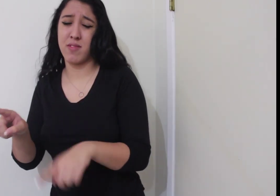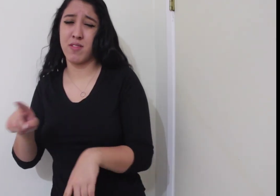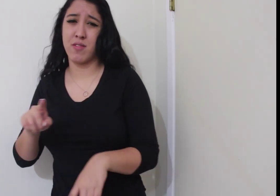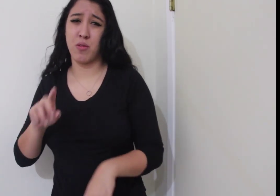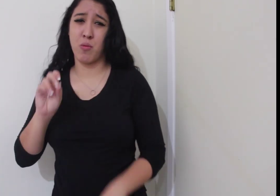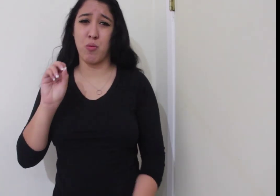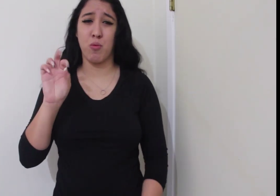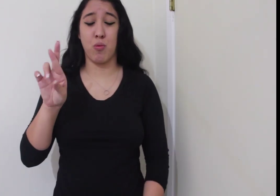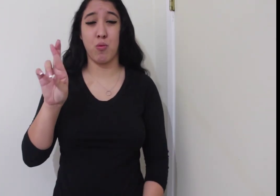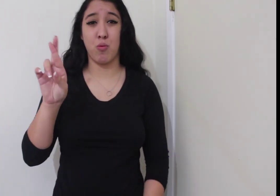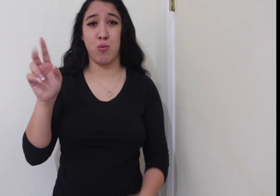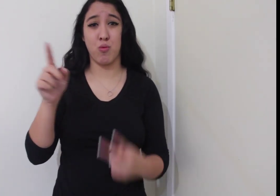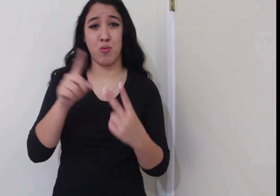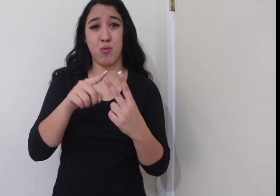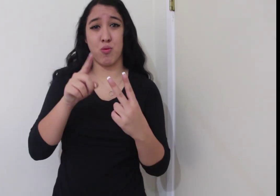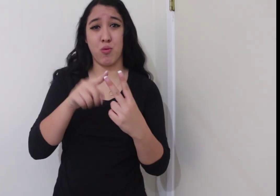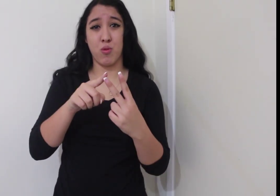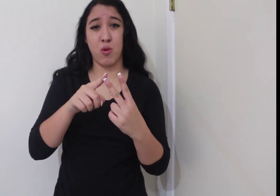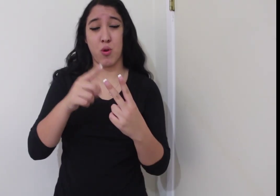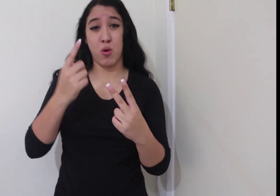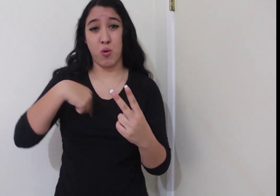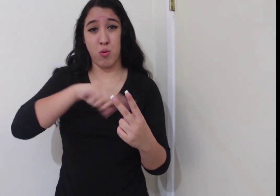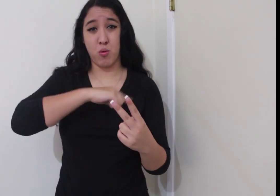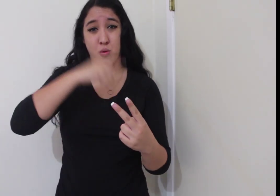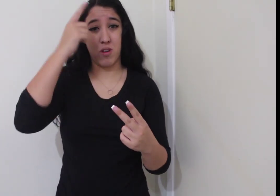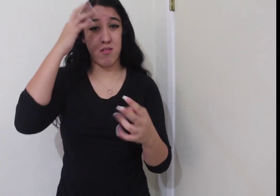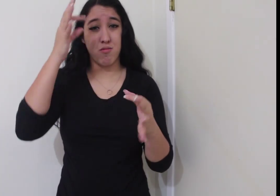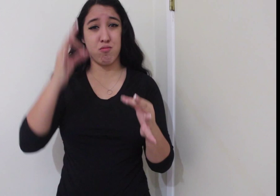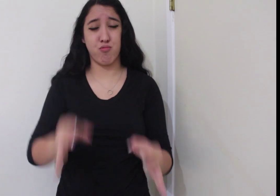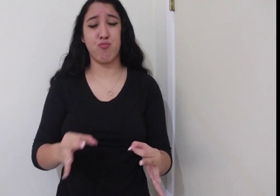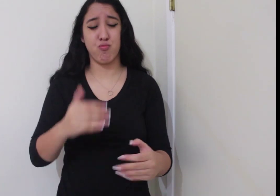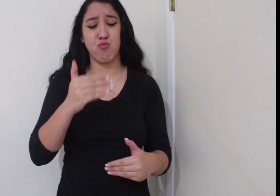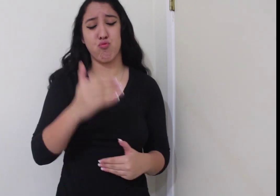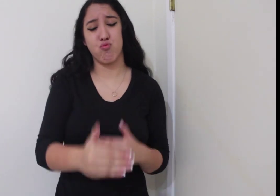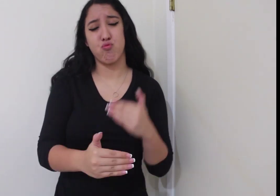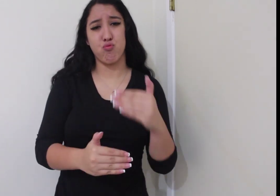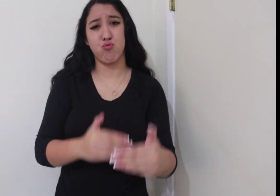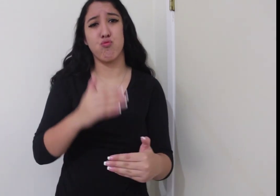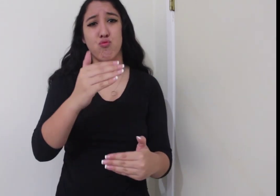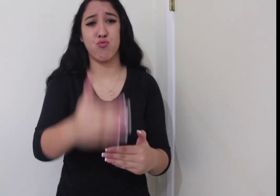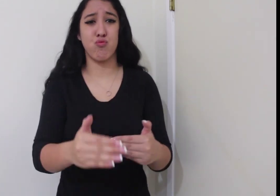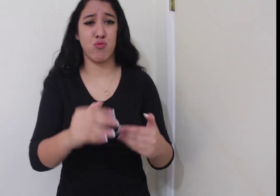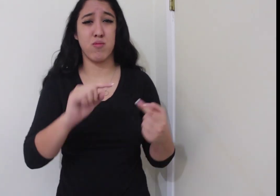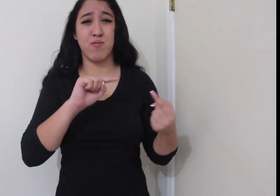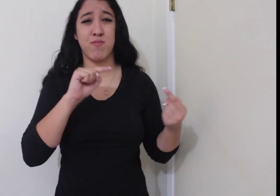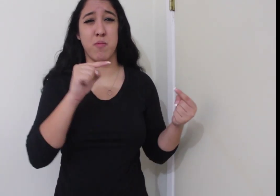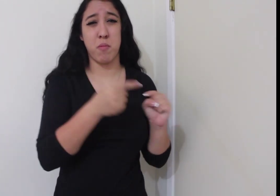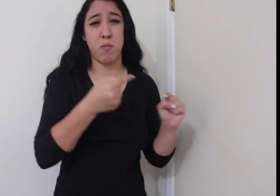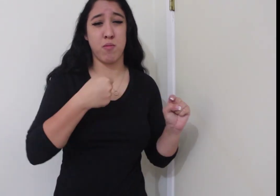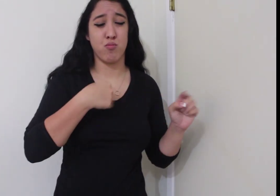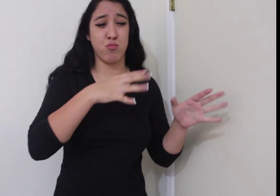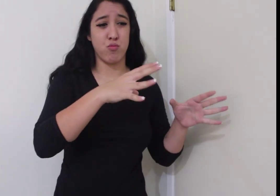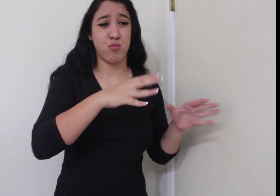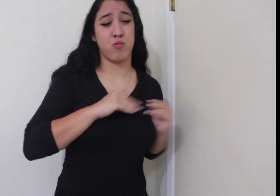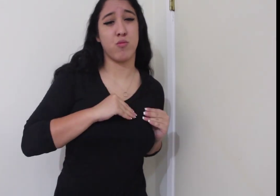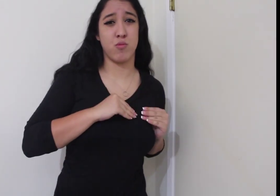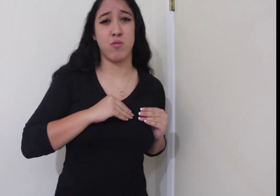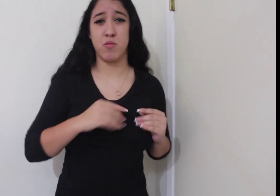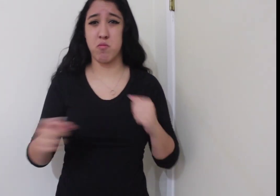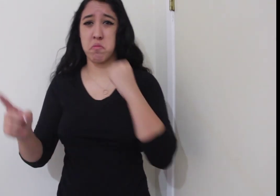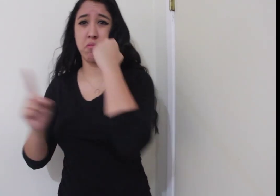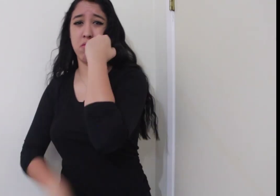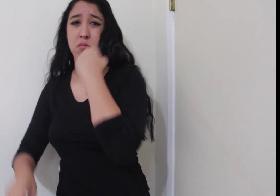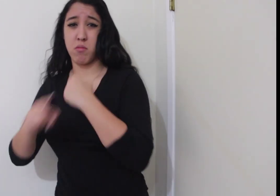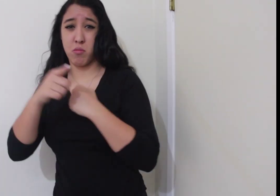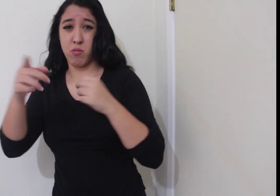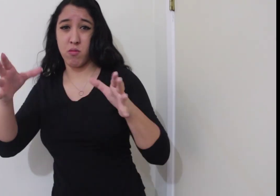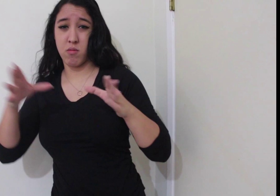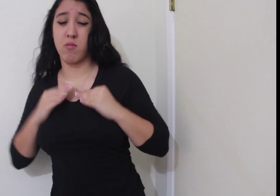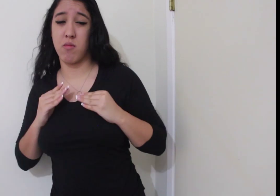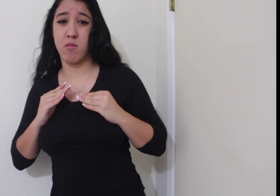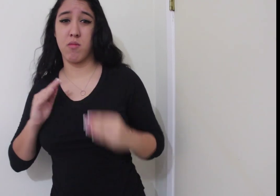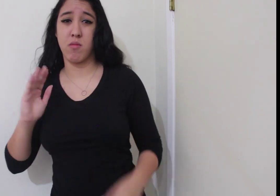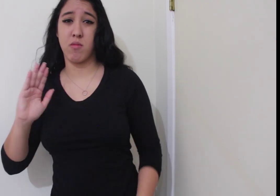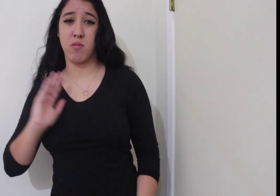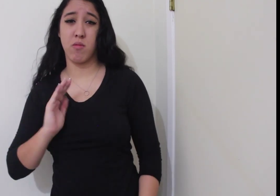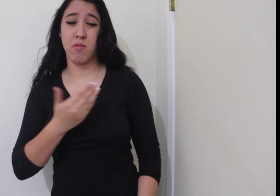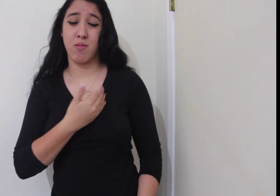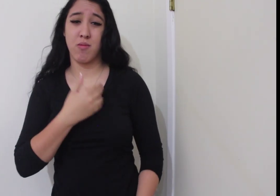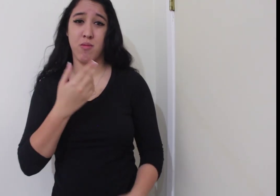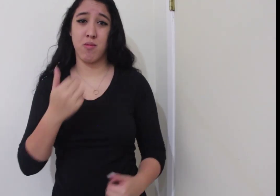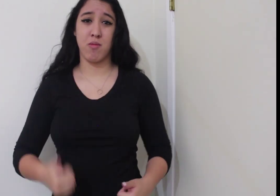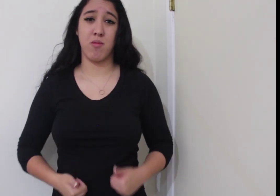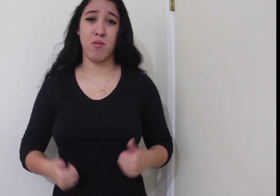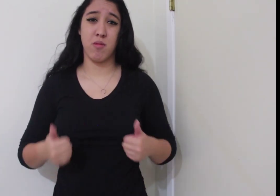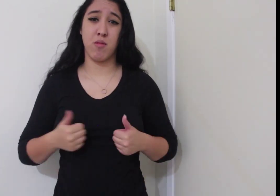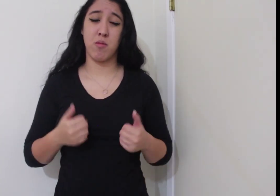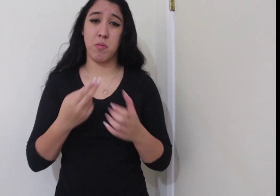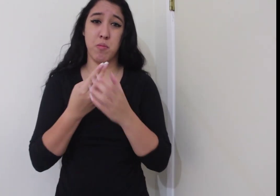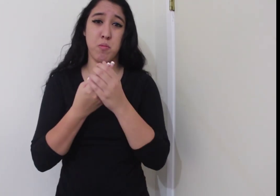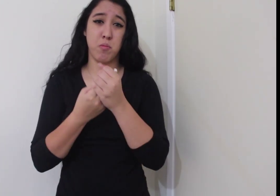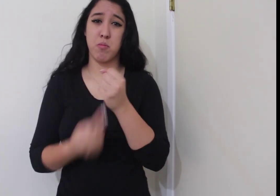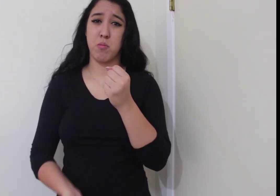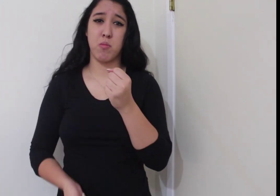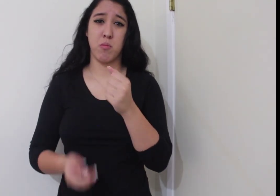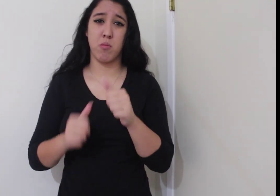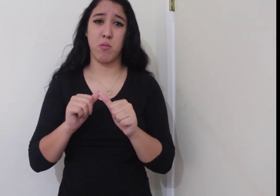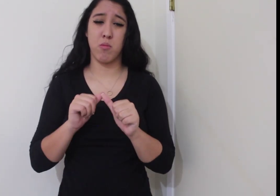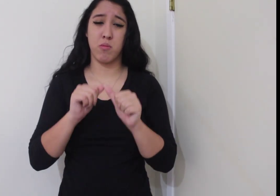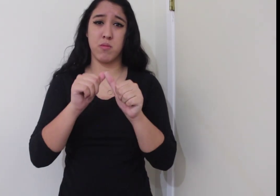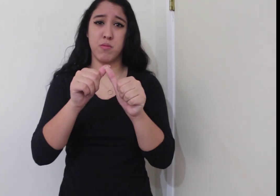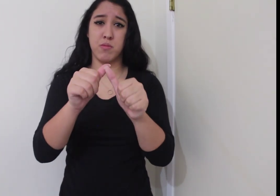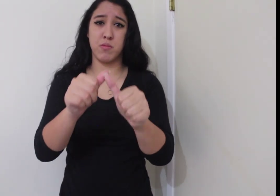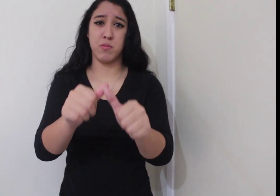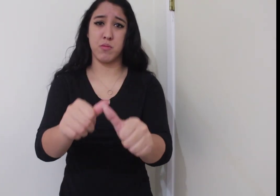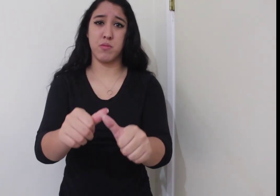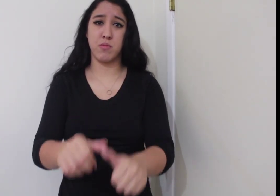or we can face it head on, I accept the pain, you accept the punishment, and we move on [with our lives.]